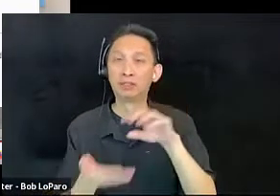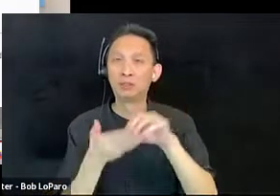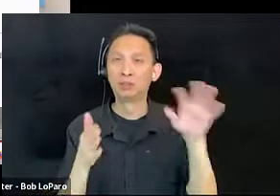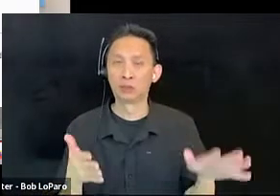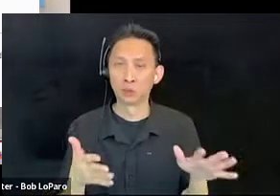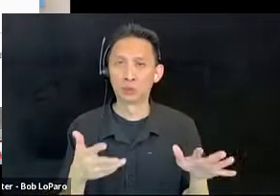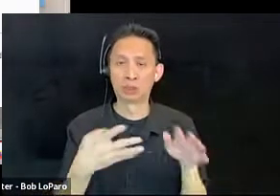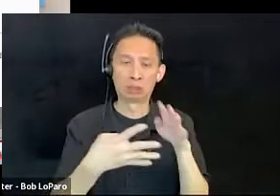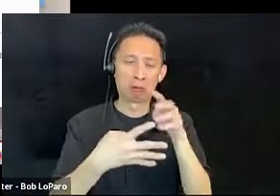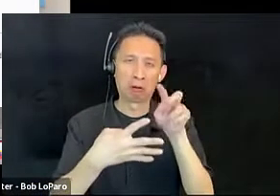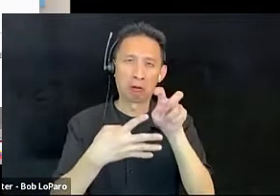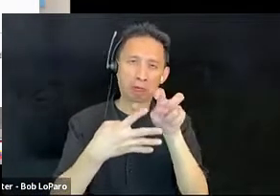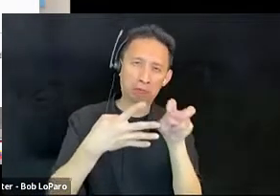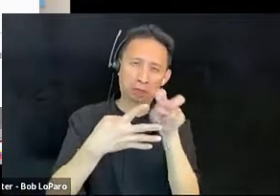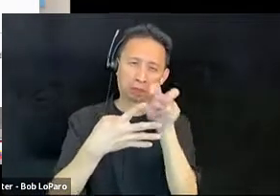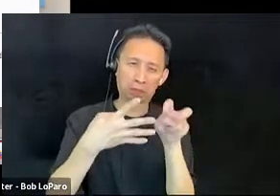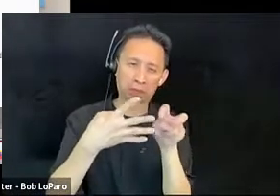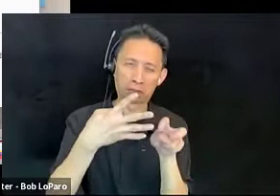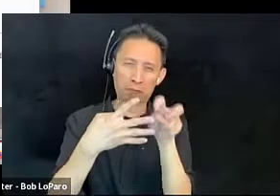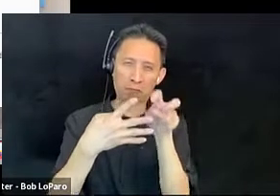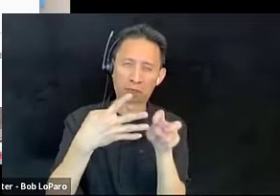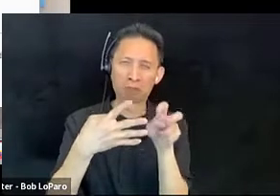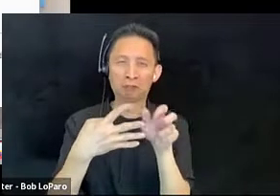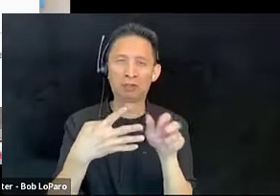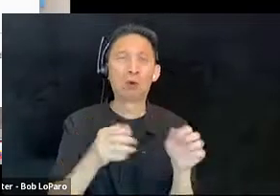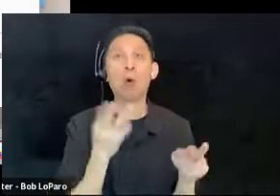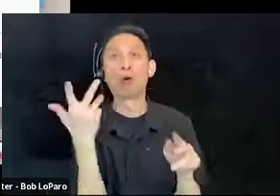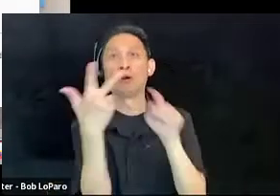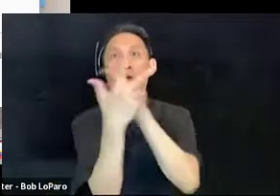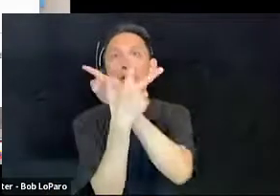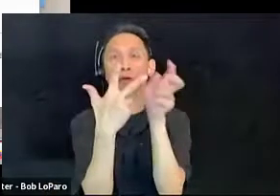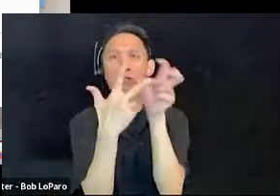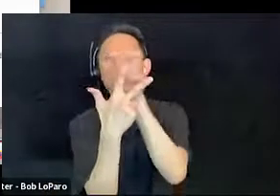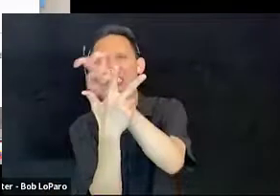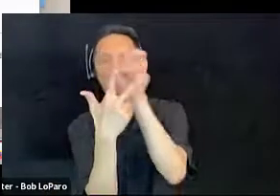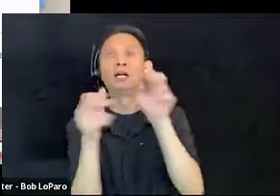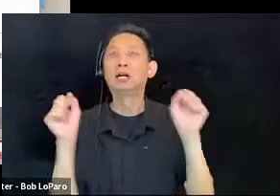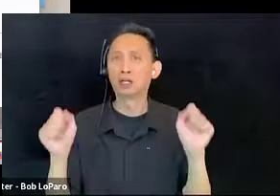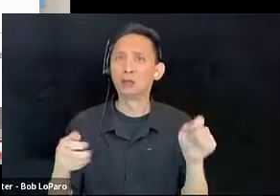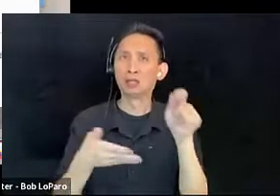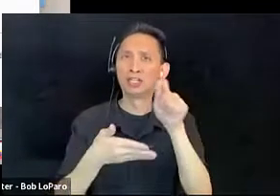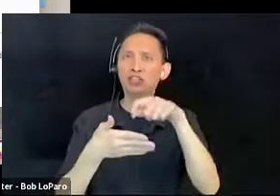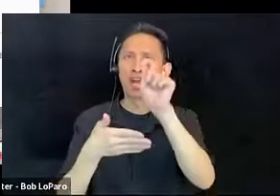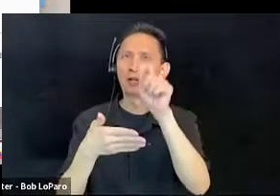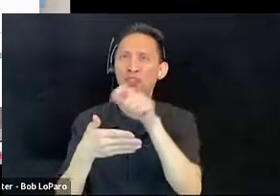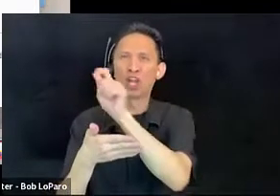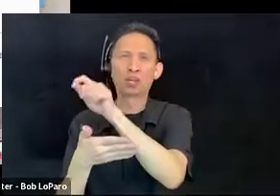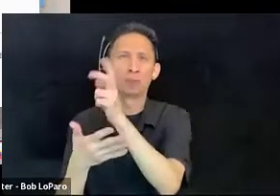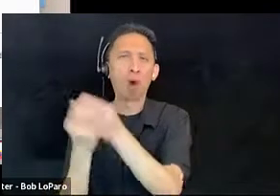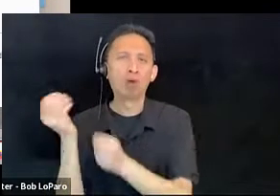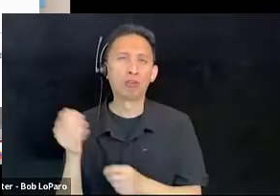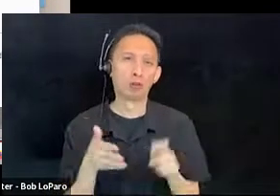or in between levels of communication, you can mark both boxes because what this is gonna do